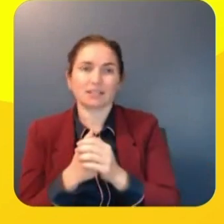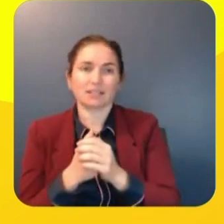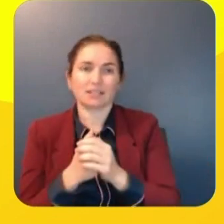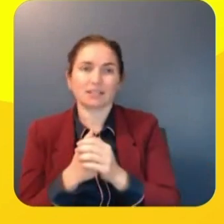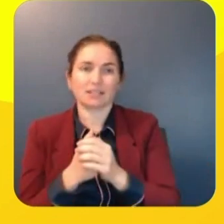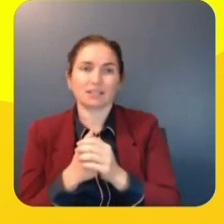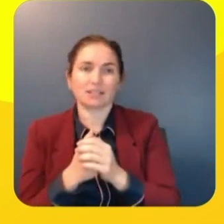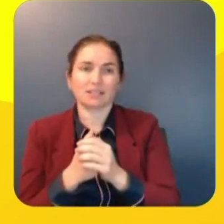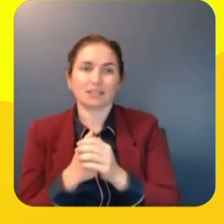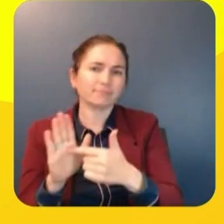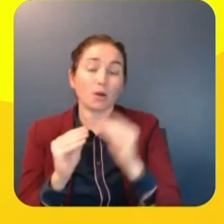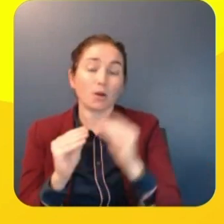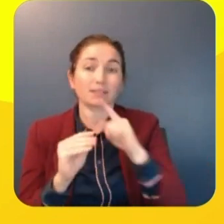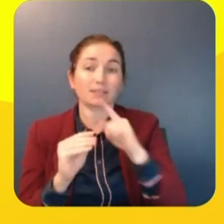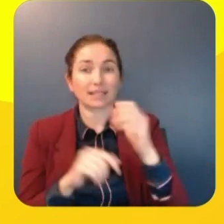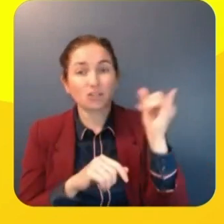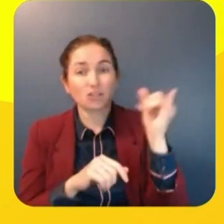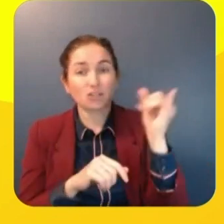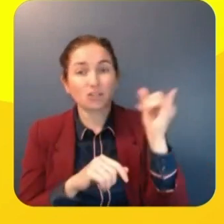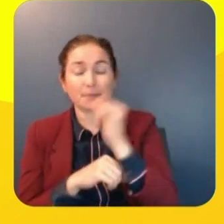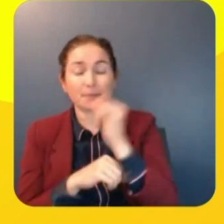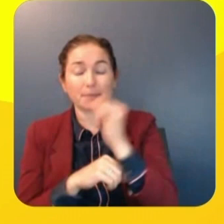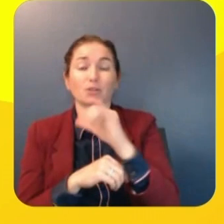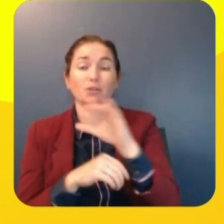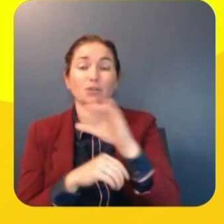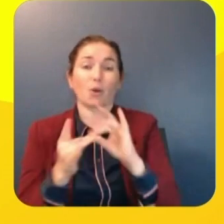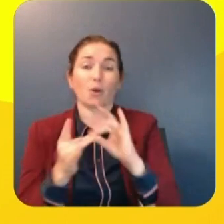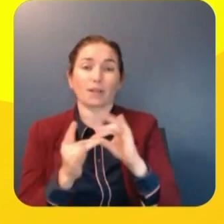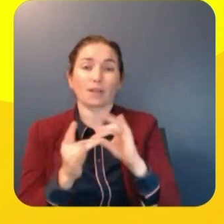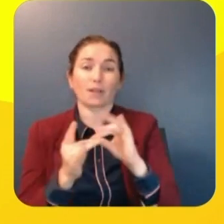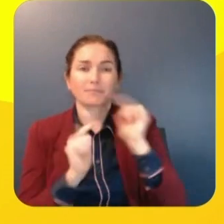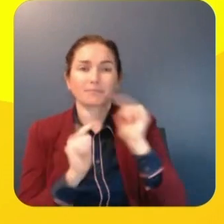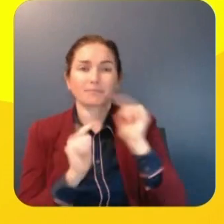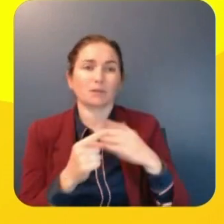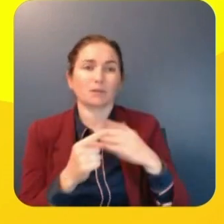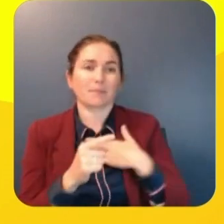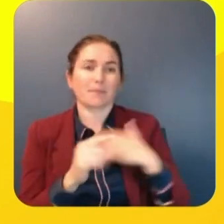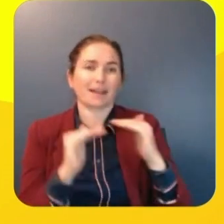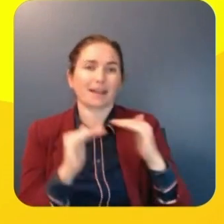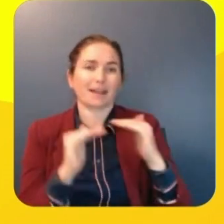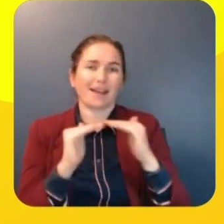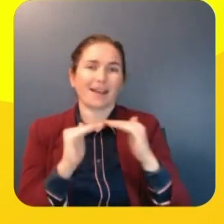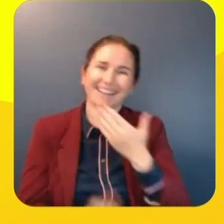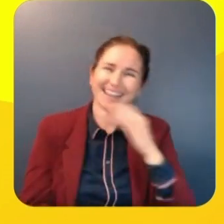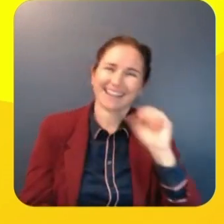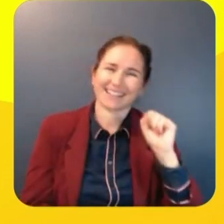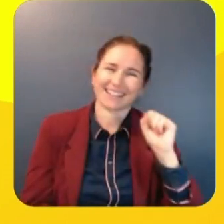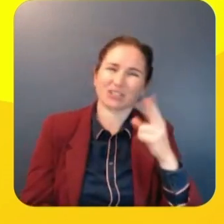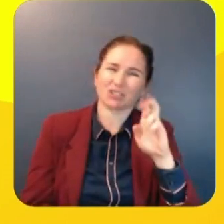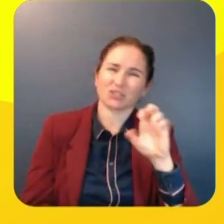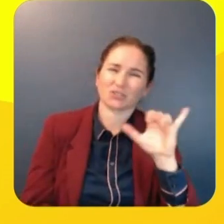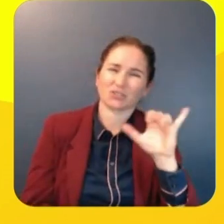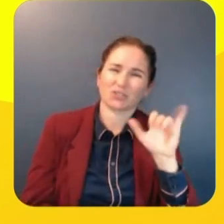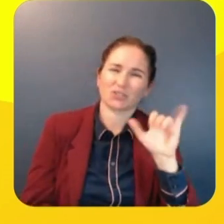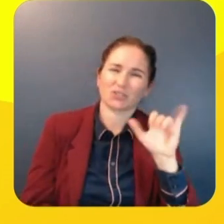I'll turn it over to my colleague, Shreya Singh Hernandez. Thank you so much, Shijuade. As Shijuade mentioned, my name is Shreya Singh Hernandez.